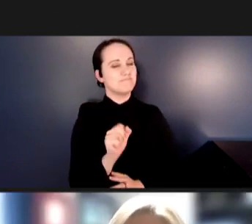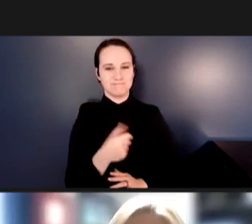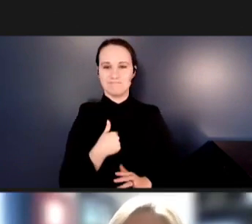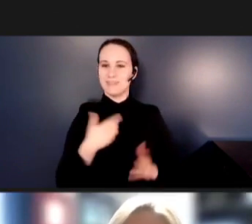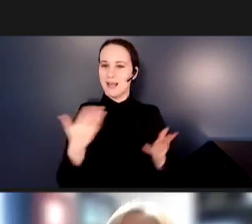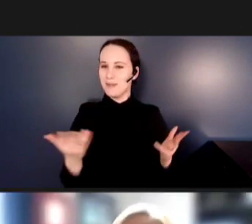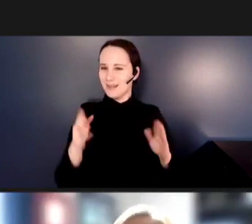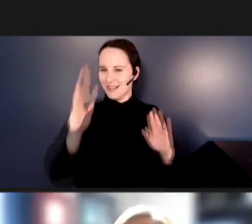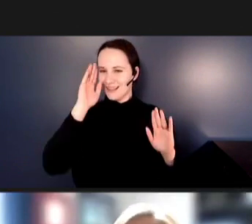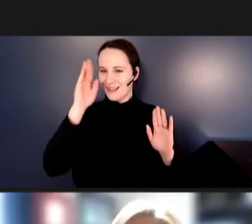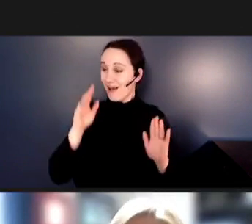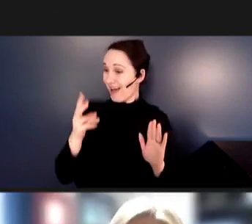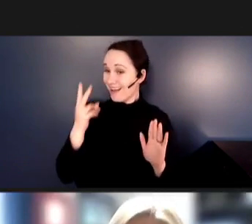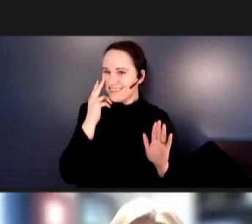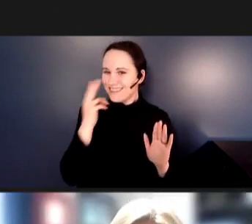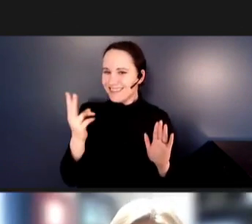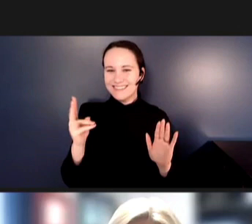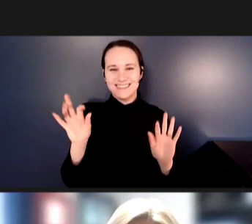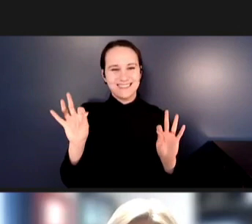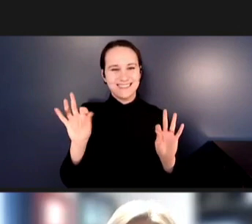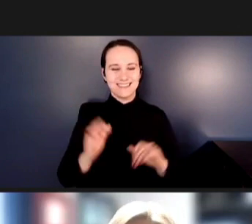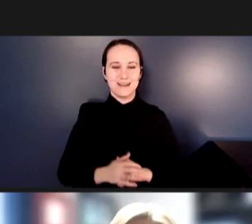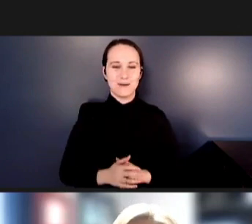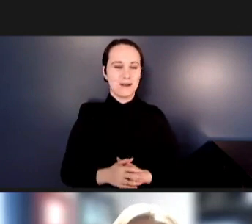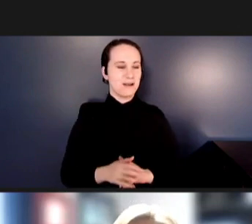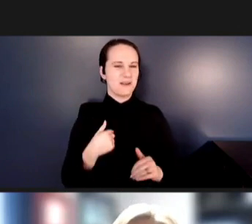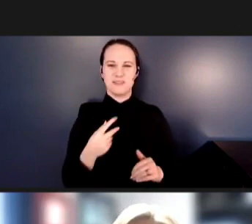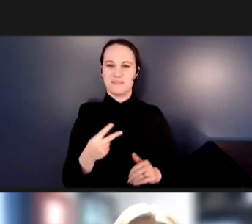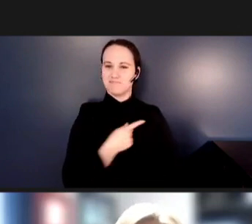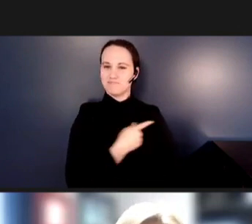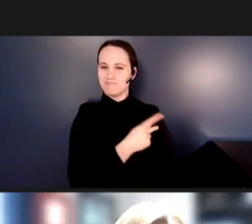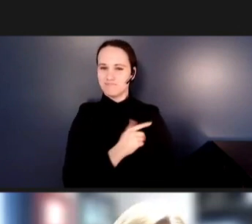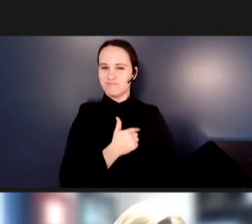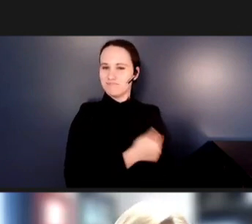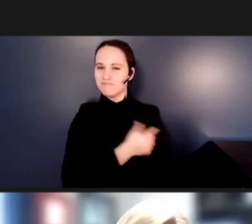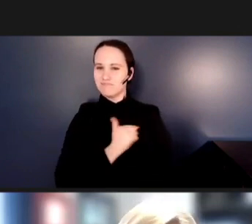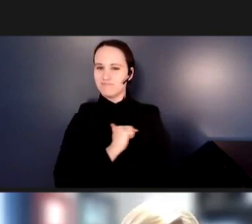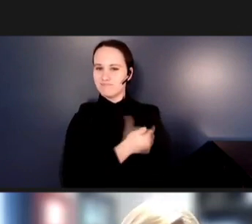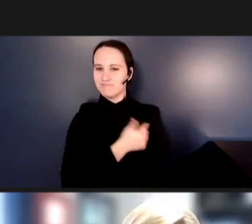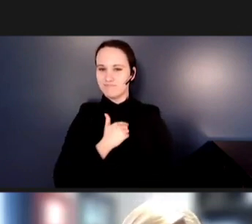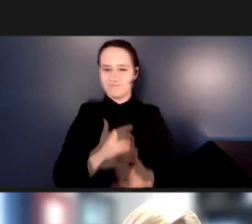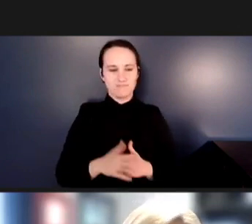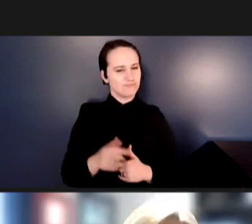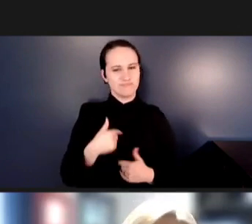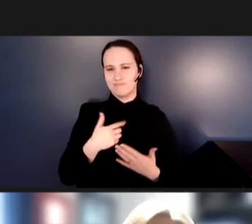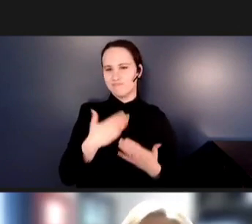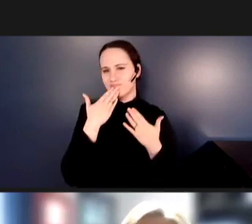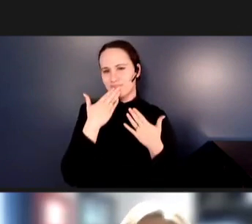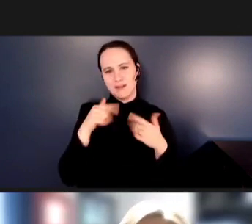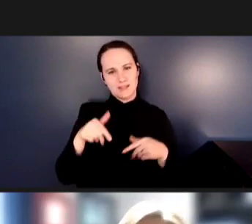Allison Bray: There you are, okay. Jessica Peck: So we'll tag team a little bit. We're very grateful for this opportunity to talk